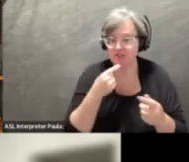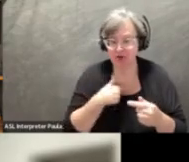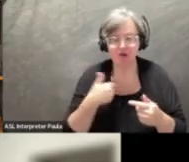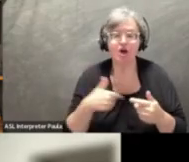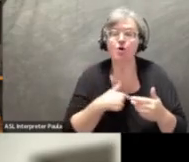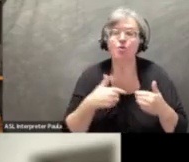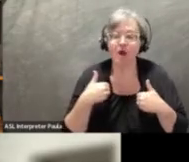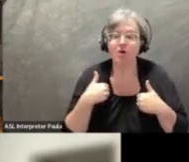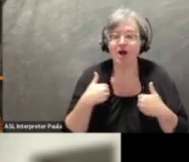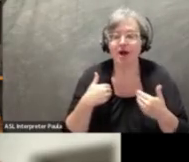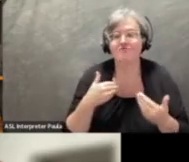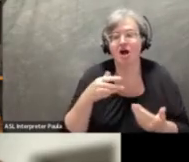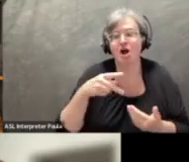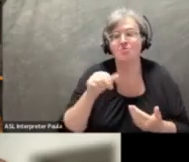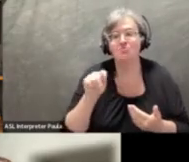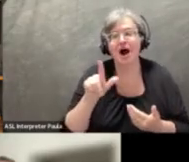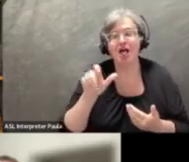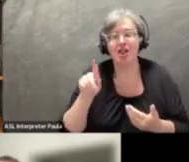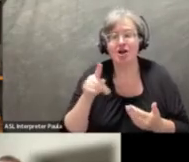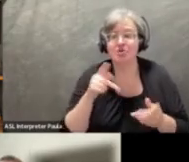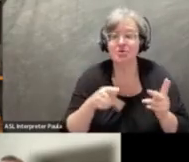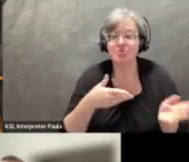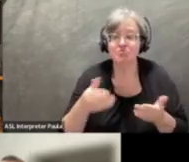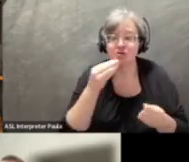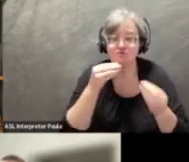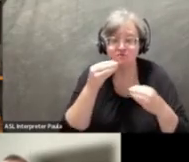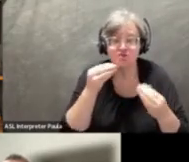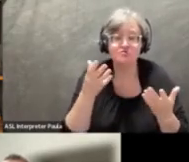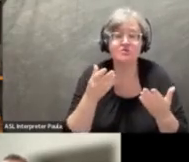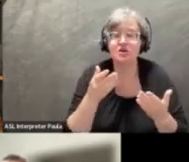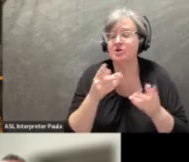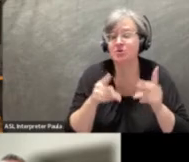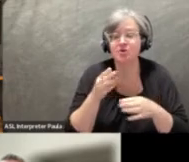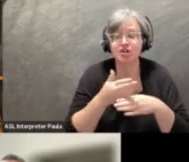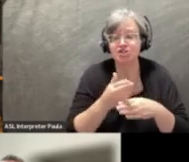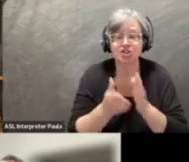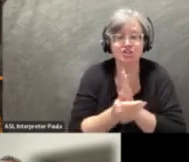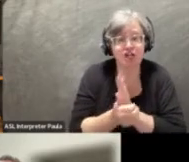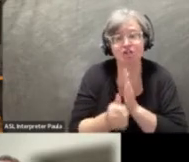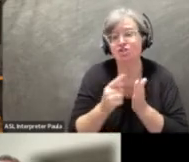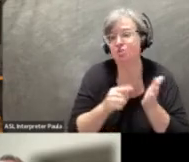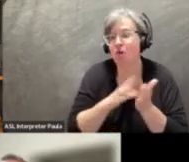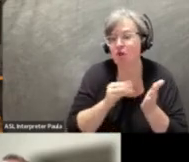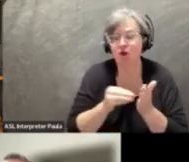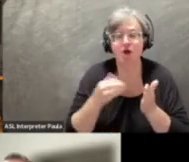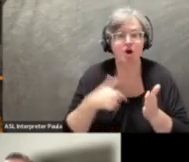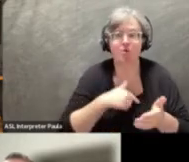their skills about what they've been learning. Had some great times, and it really created a collaborative process that we were truly offering what people